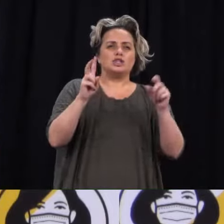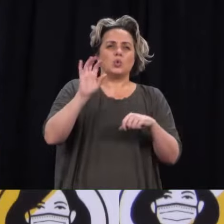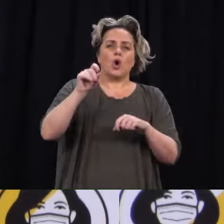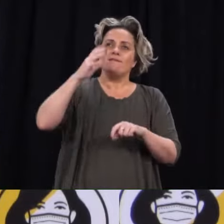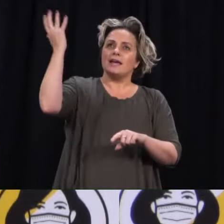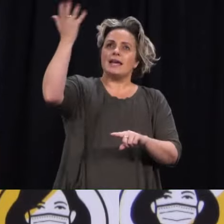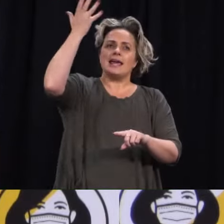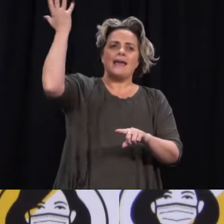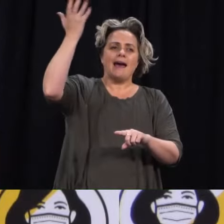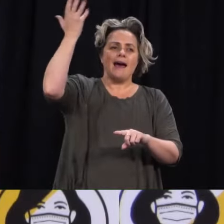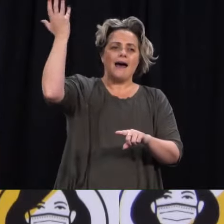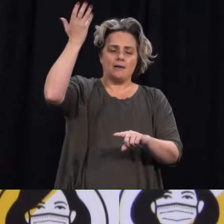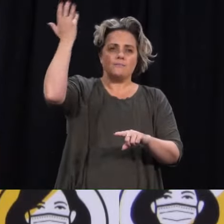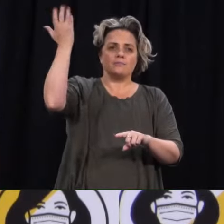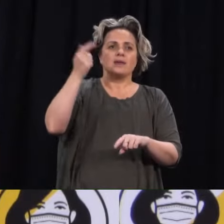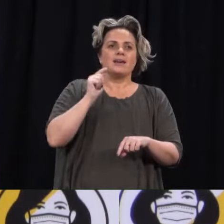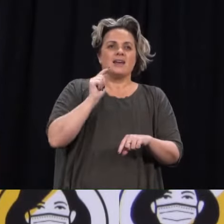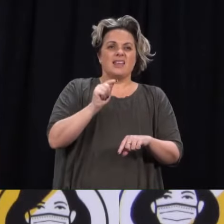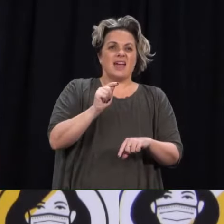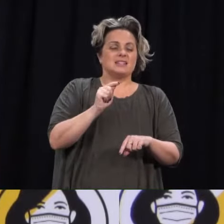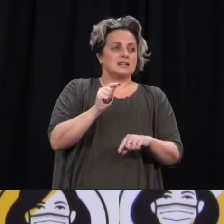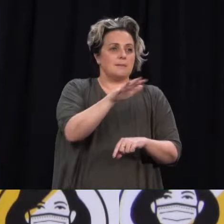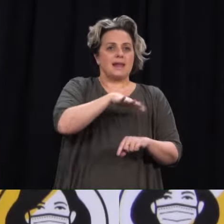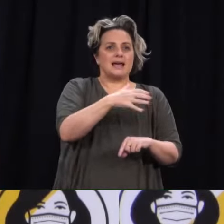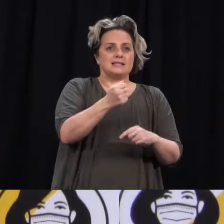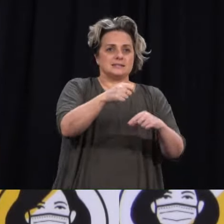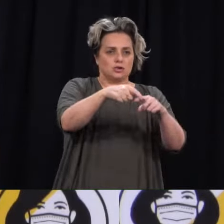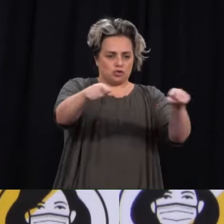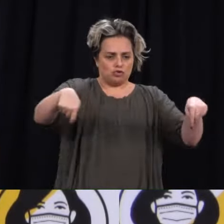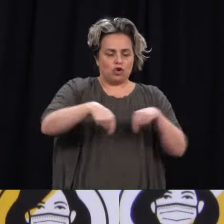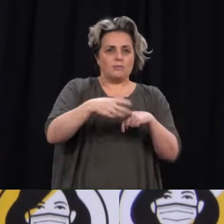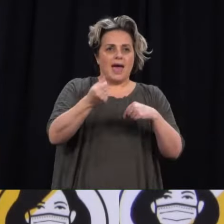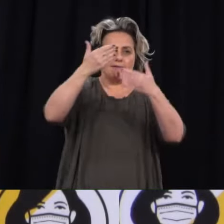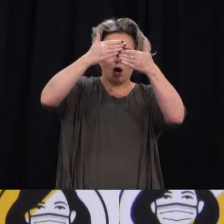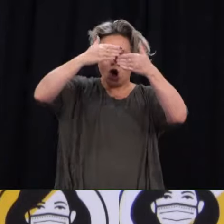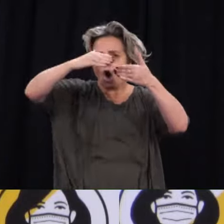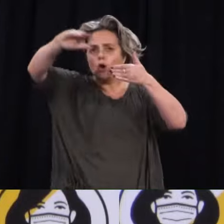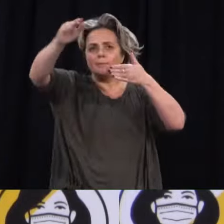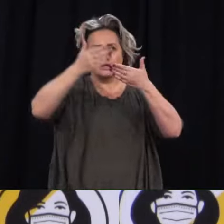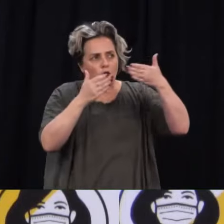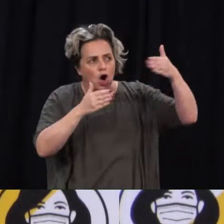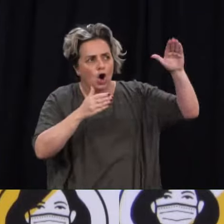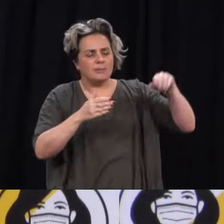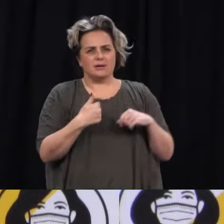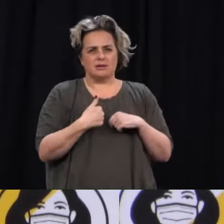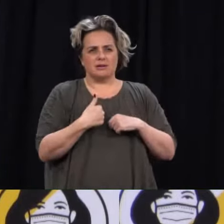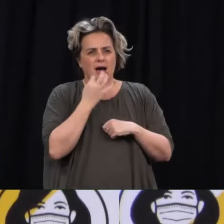the results To follow up, in terms of the vaccination sdr, the issues